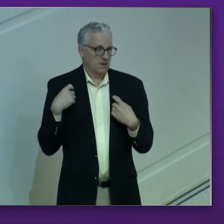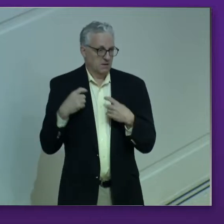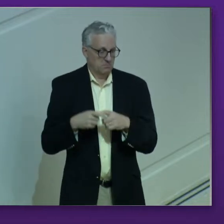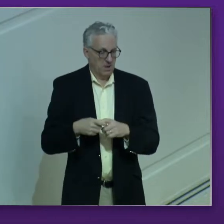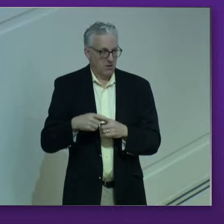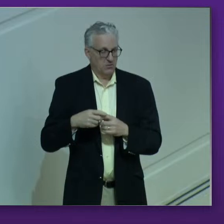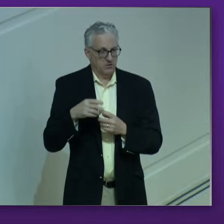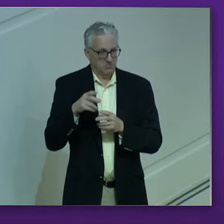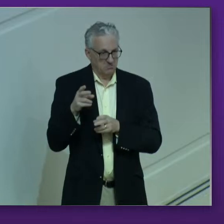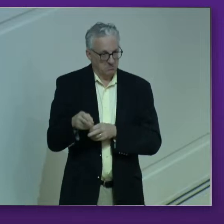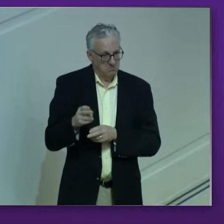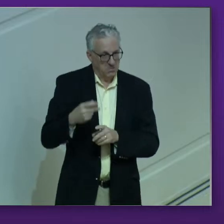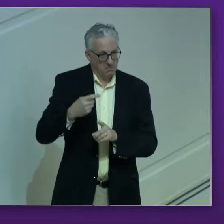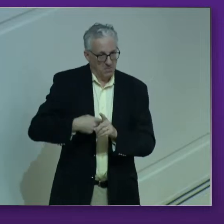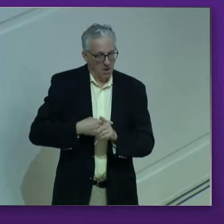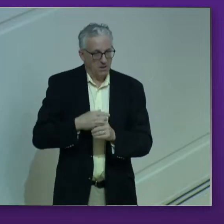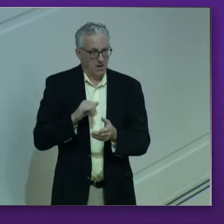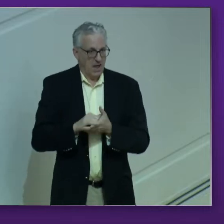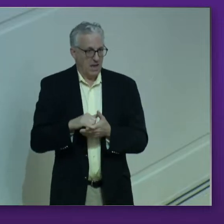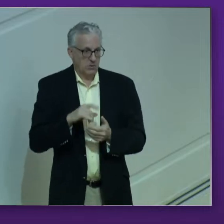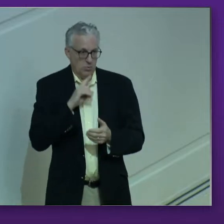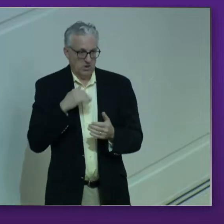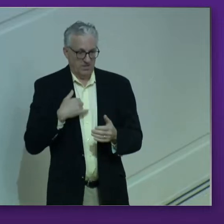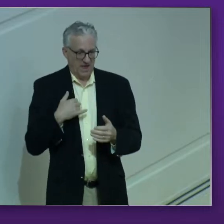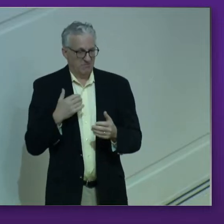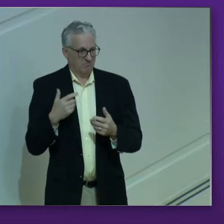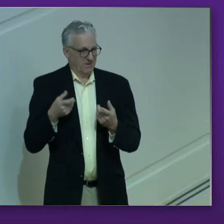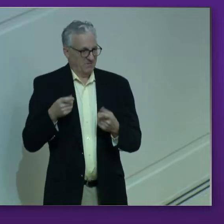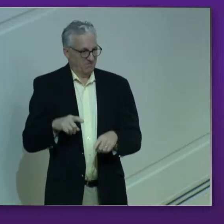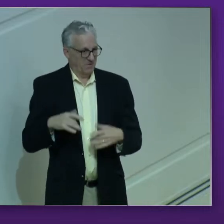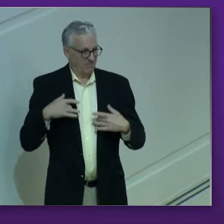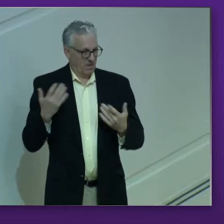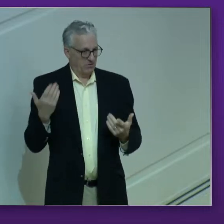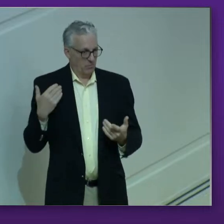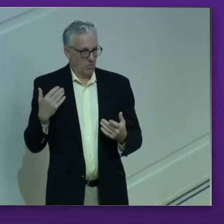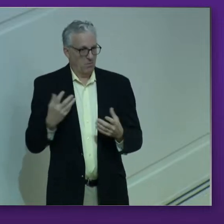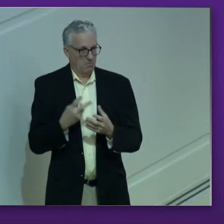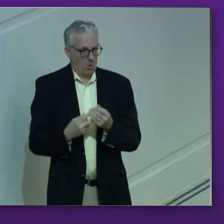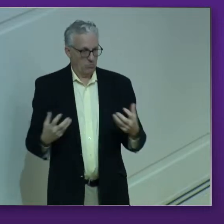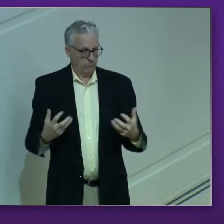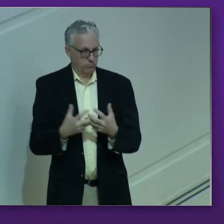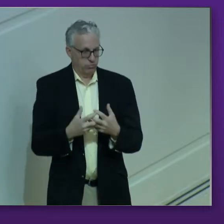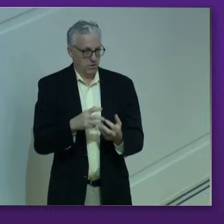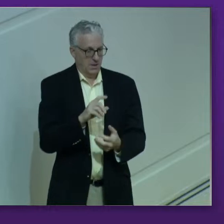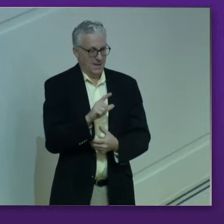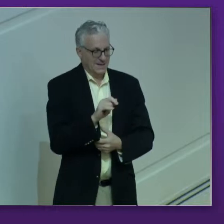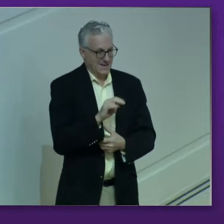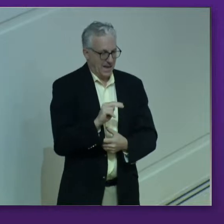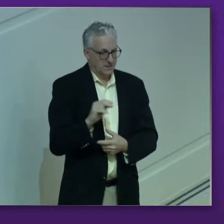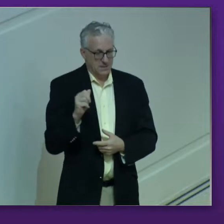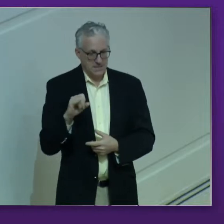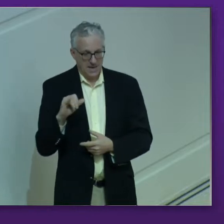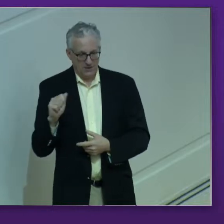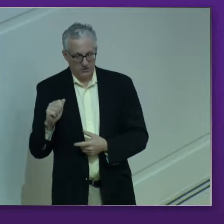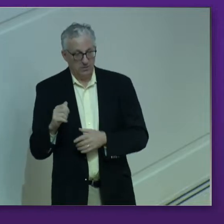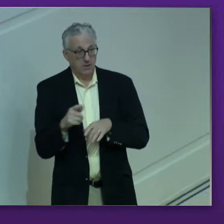DIRECTOR OF TEACHER CERTIFICATION IN THE SCHOOL OF EDUCATION AT MC OR EXPERIENCES